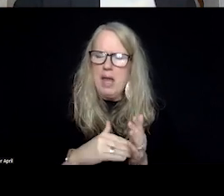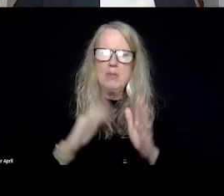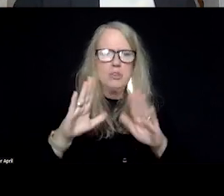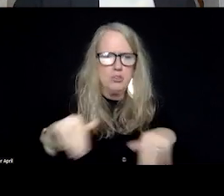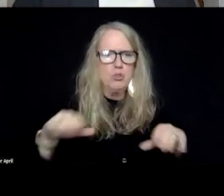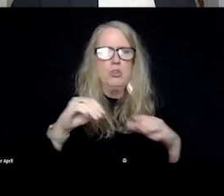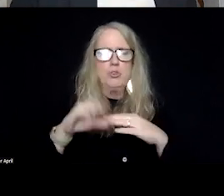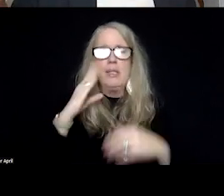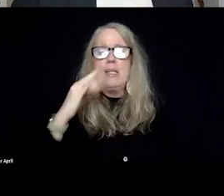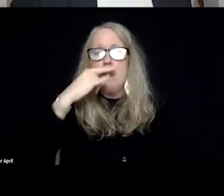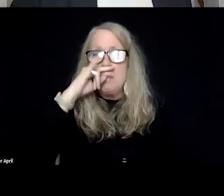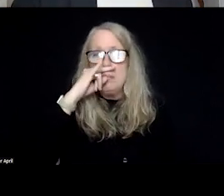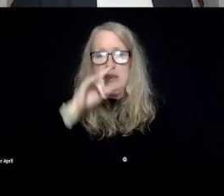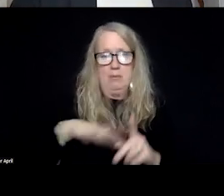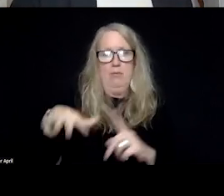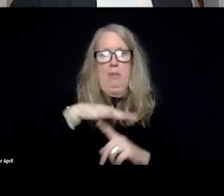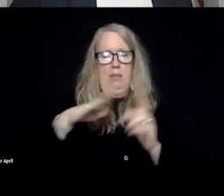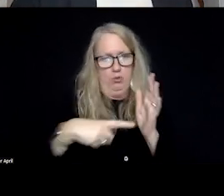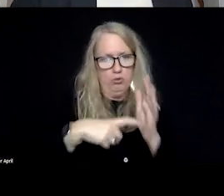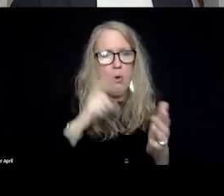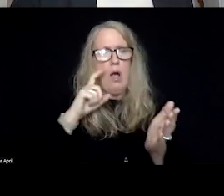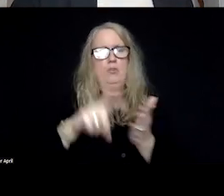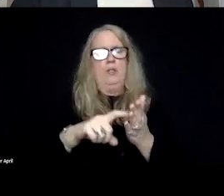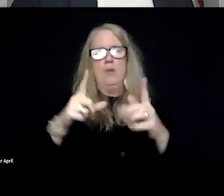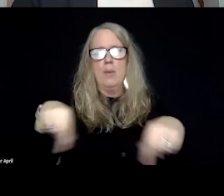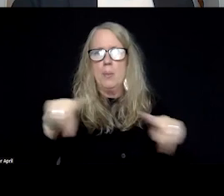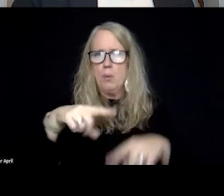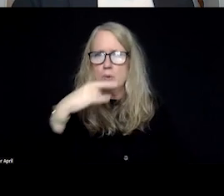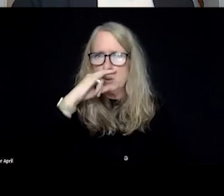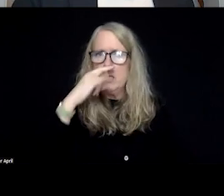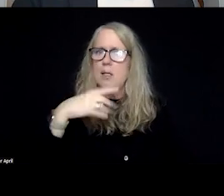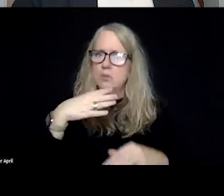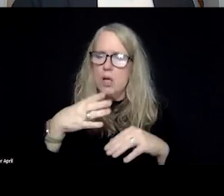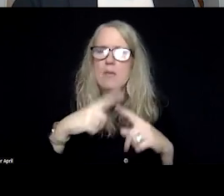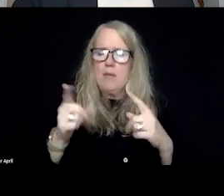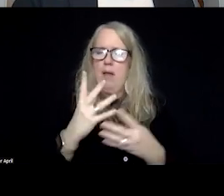SETTINGS AND IDENTIFIED THE KID WHO SCREENED POSITIVE FOR